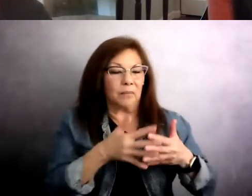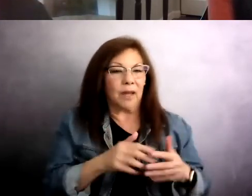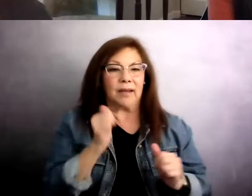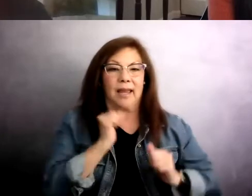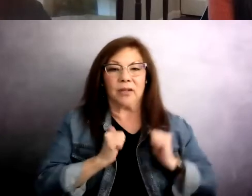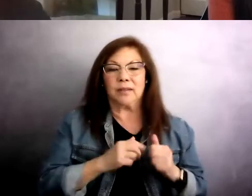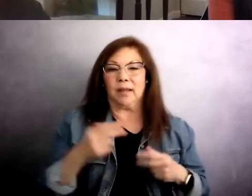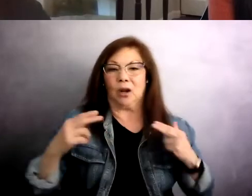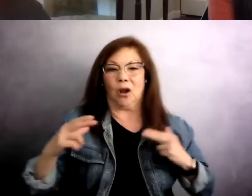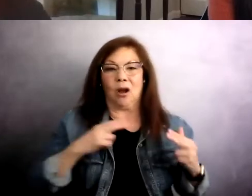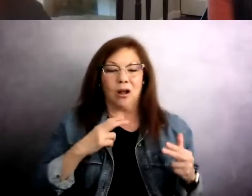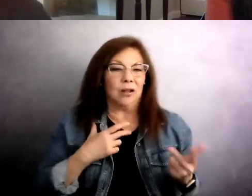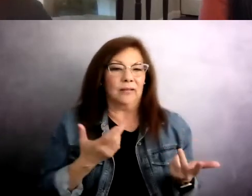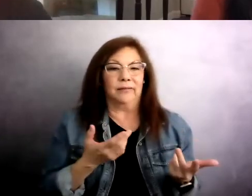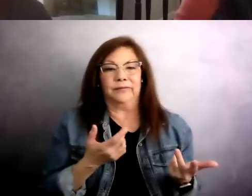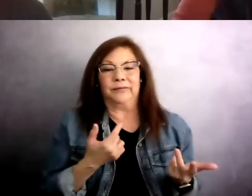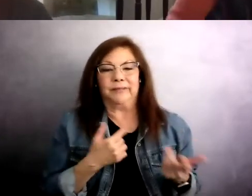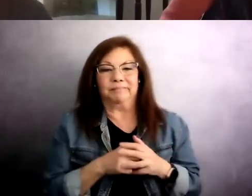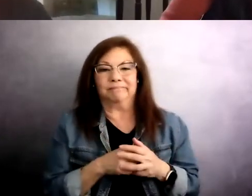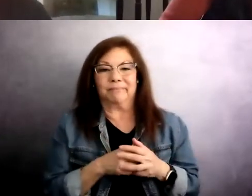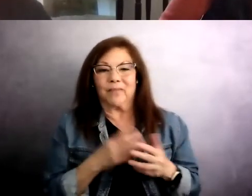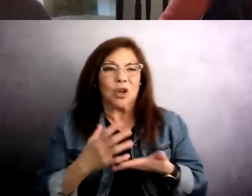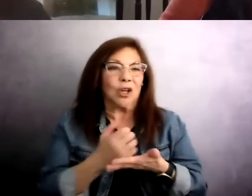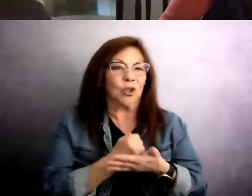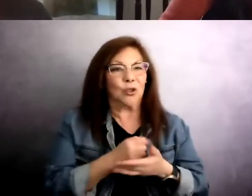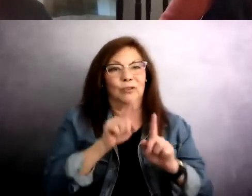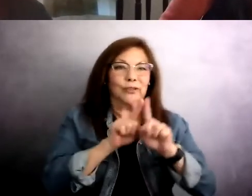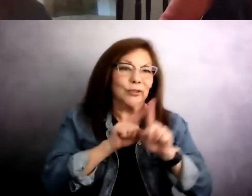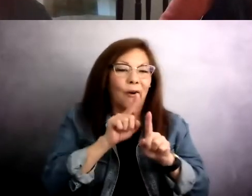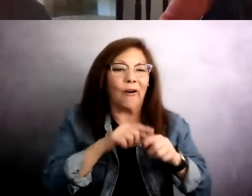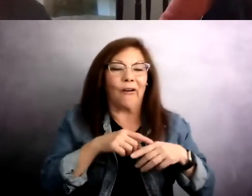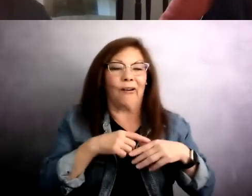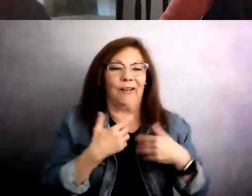runoff of fairyland rules, trying to earn her star, and as the only way, I love her